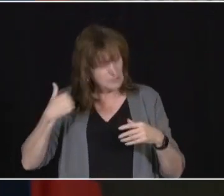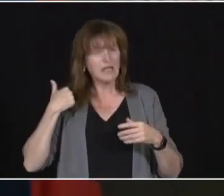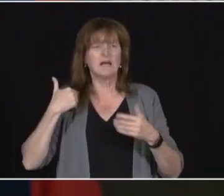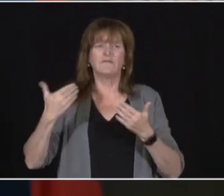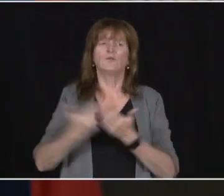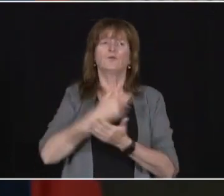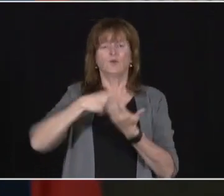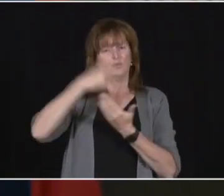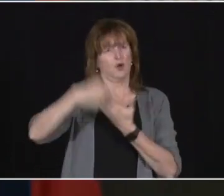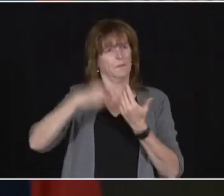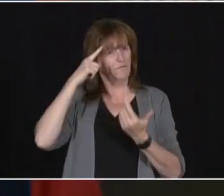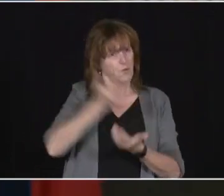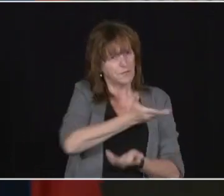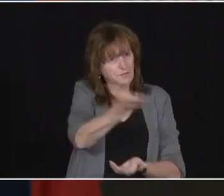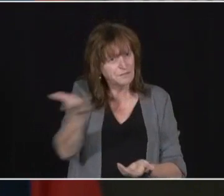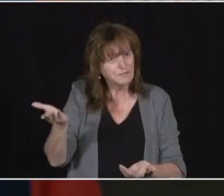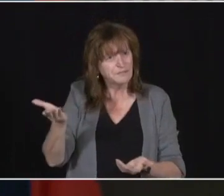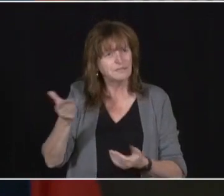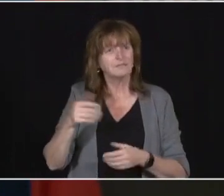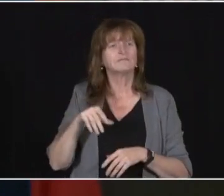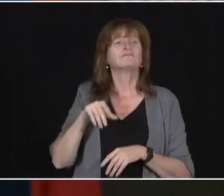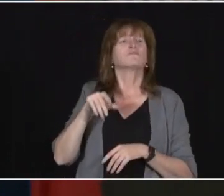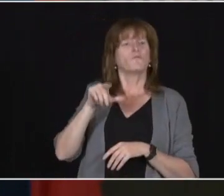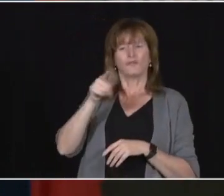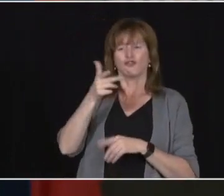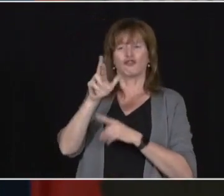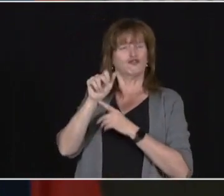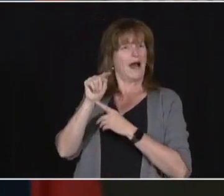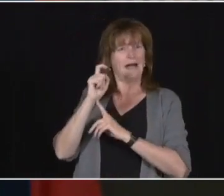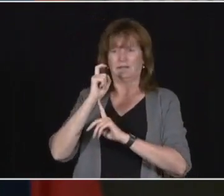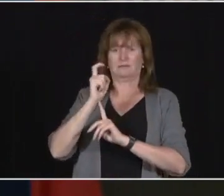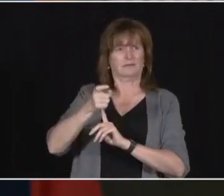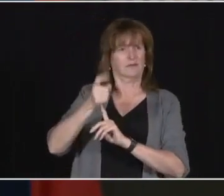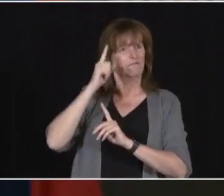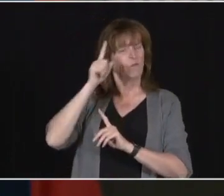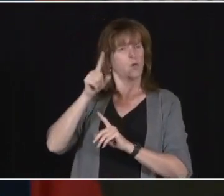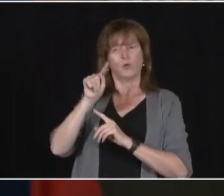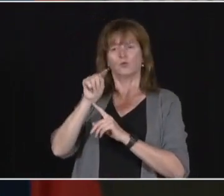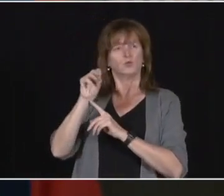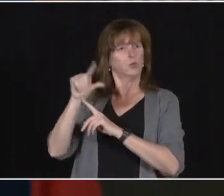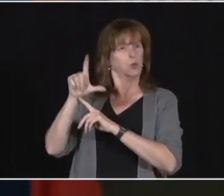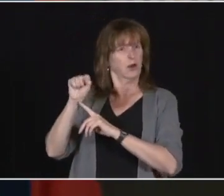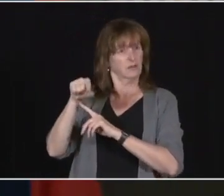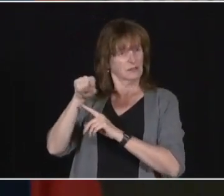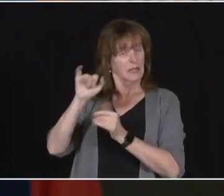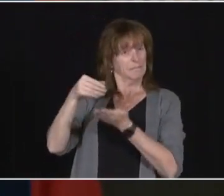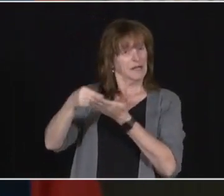Premier Ford and our government want to give you a leg up as you are starting or careers. Especially during these times.